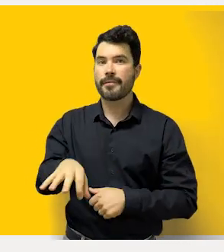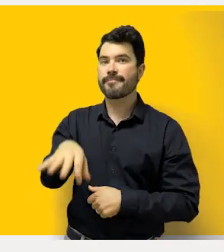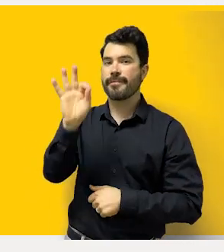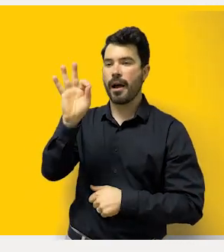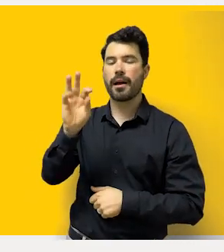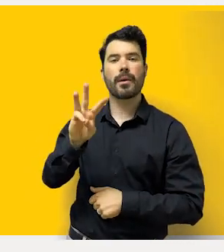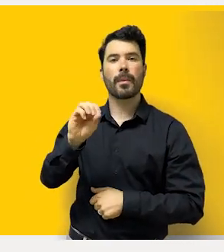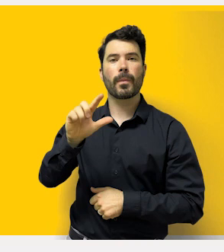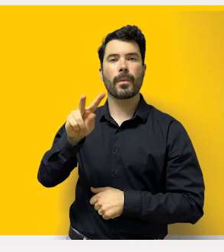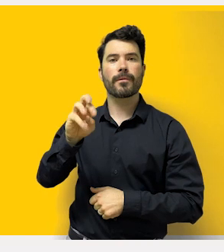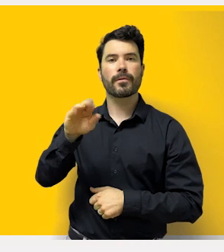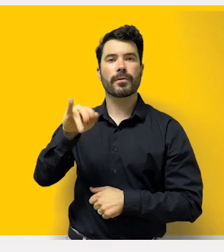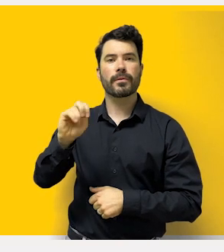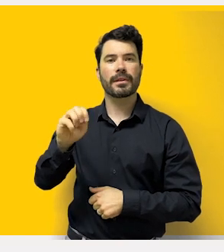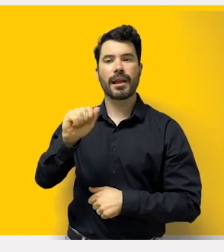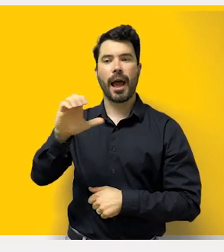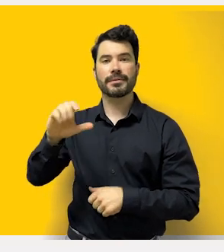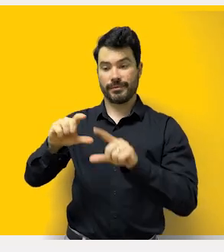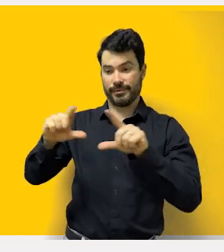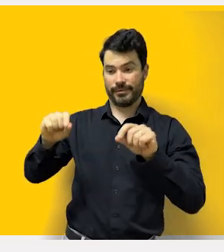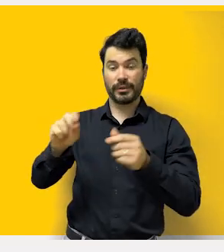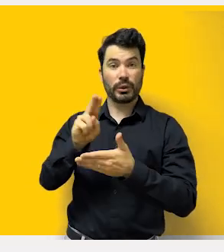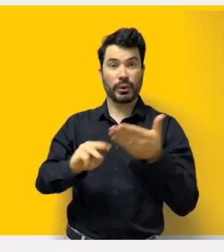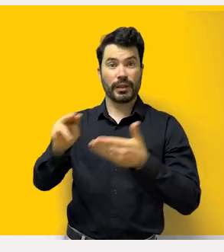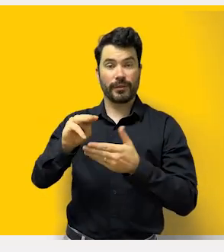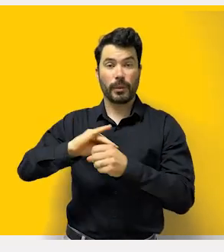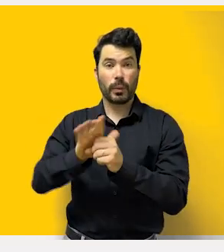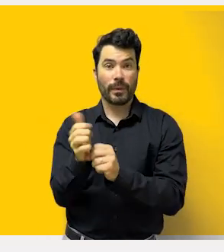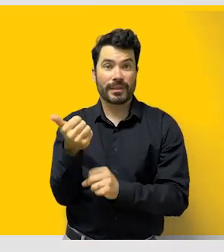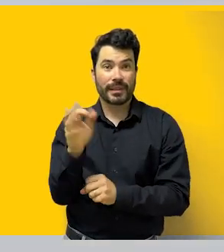in a link entitled, "UM COVID-19 Exemption Request."